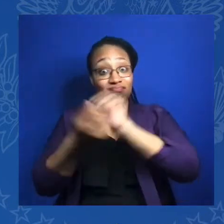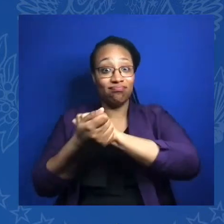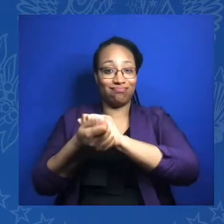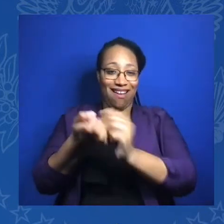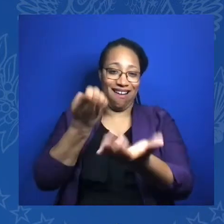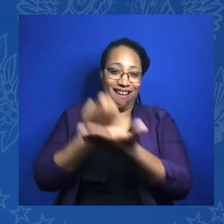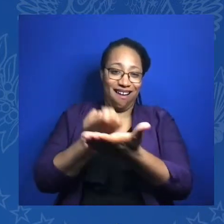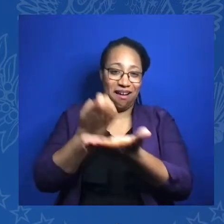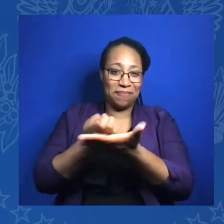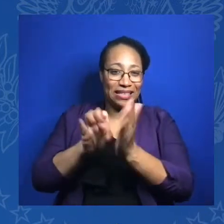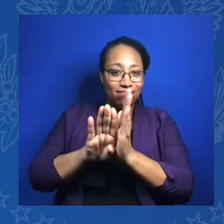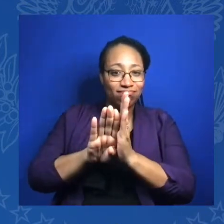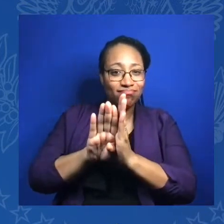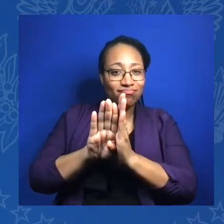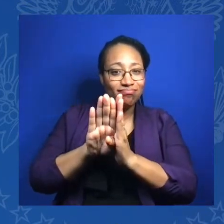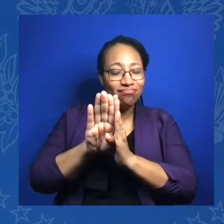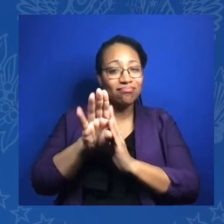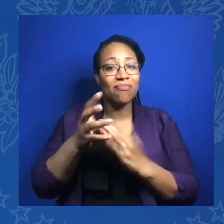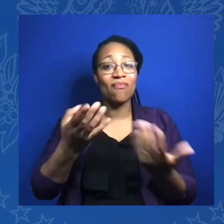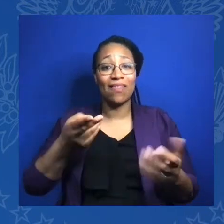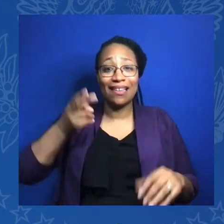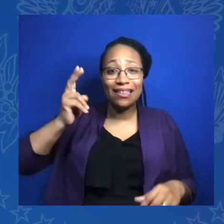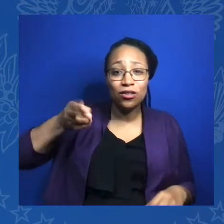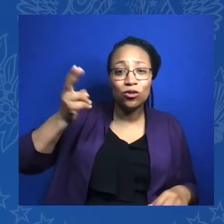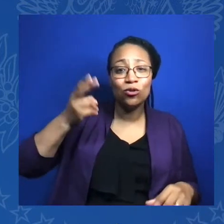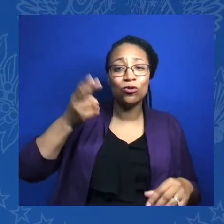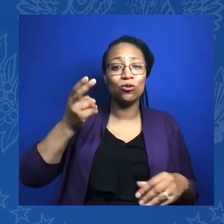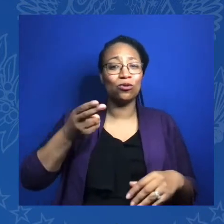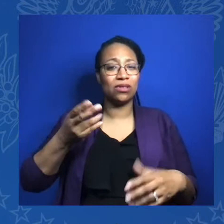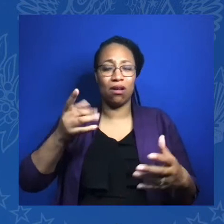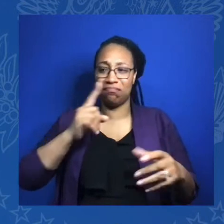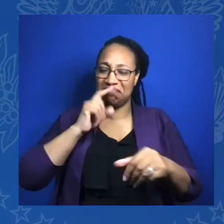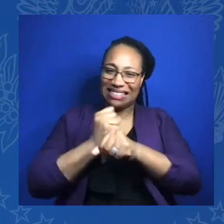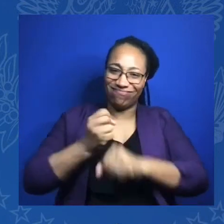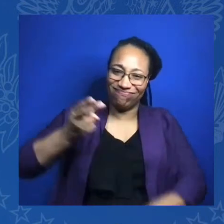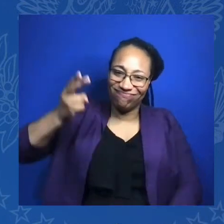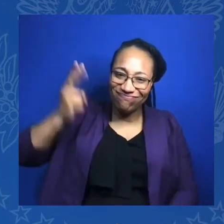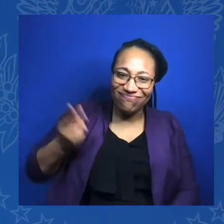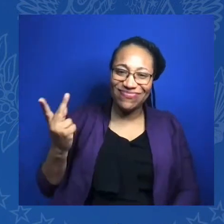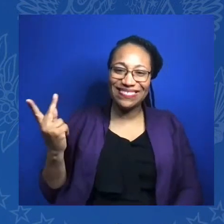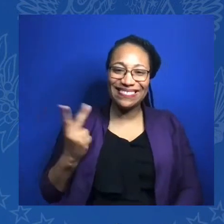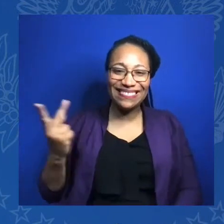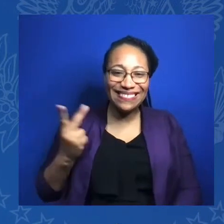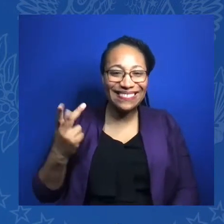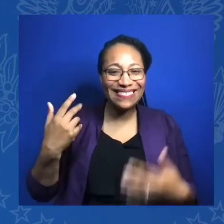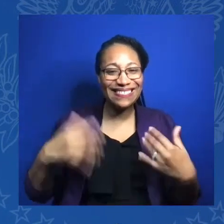But the job isn't finished. I mean -- it is finished for Tucker Carlson.